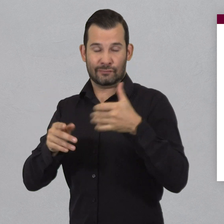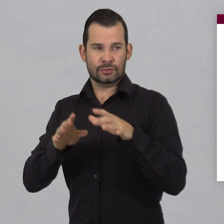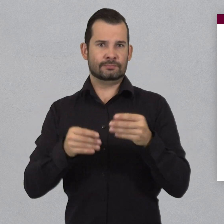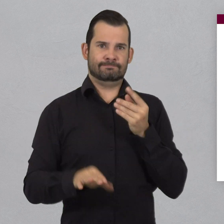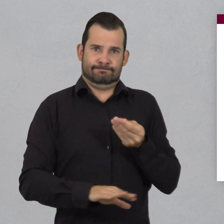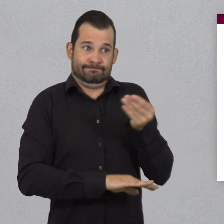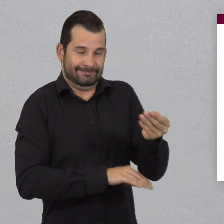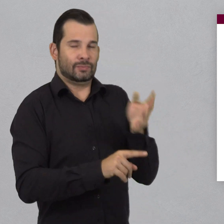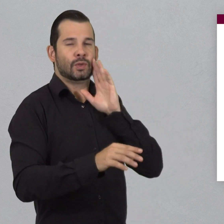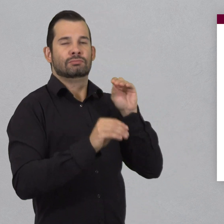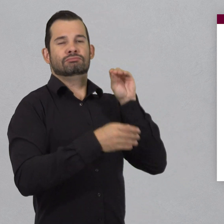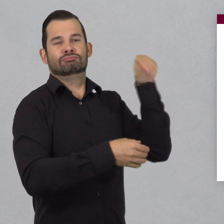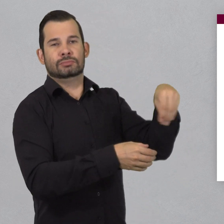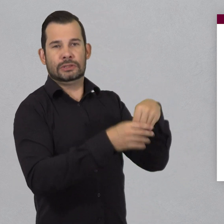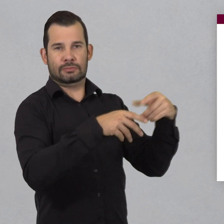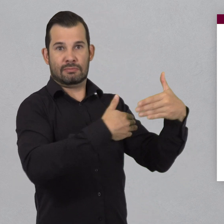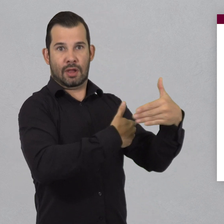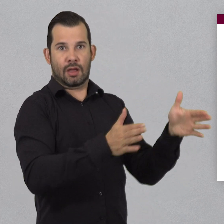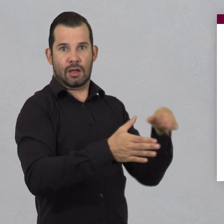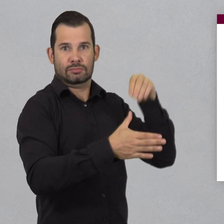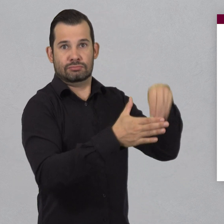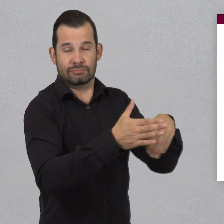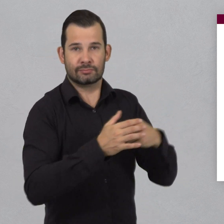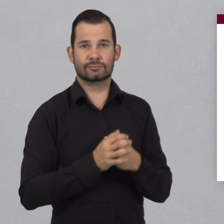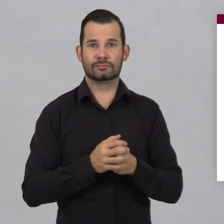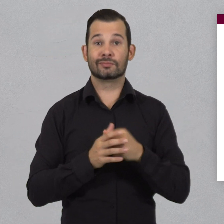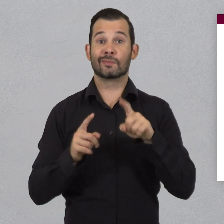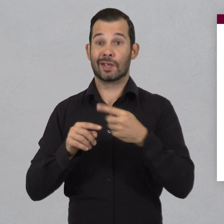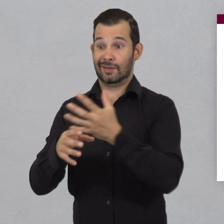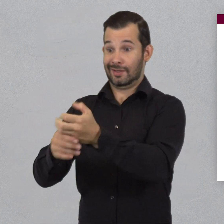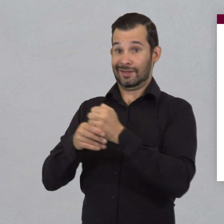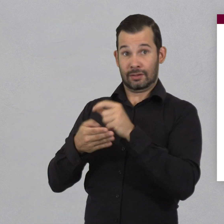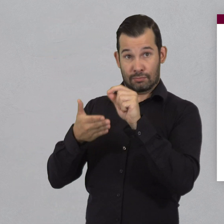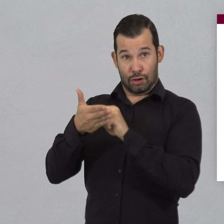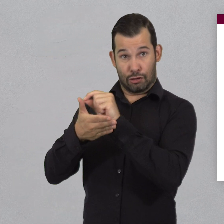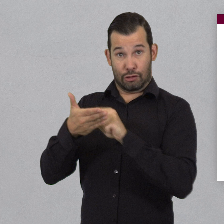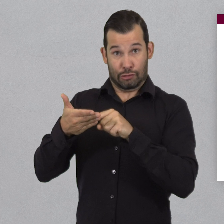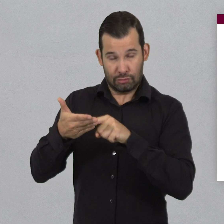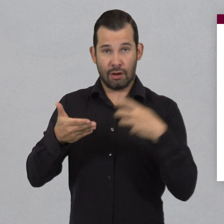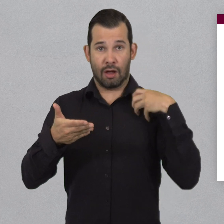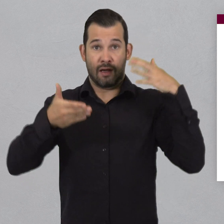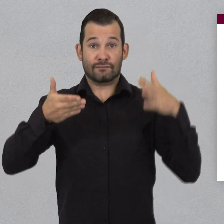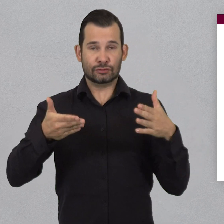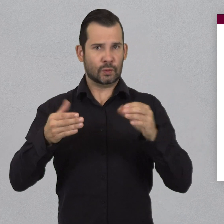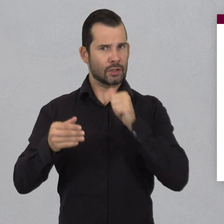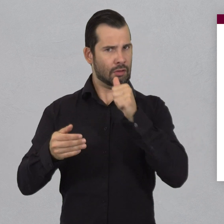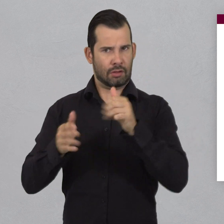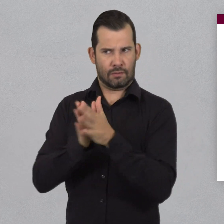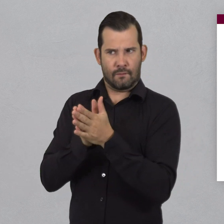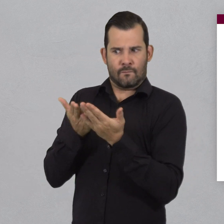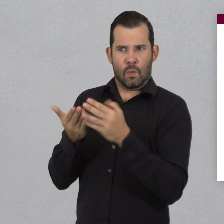are deposited in the ballot box. On receiving a marked ballot, an election officer—without